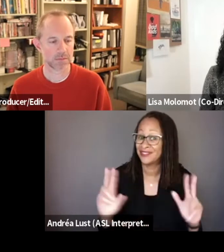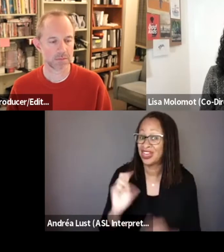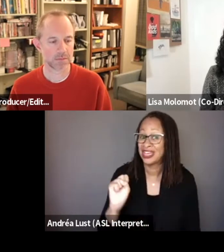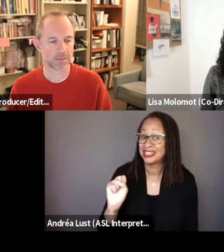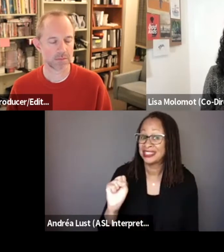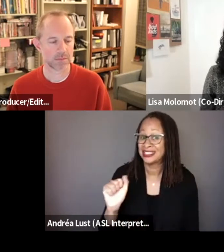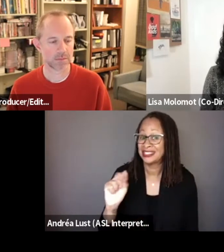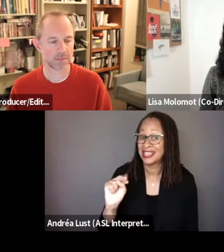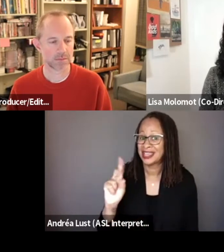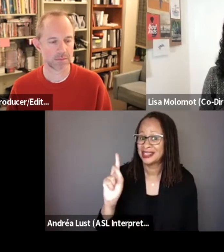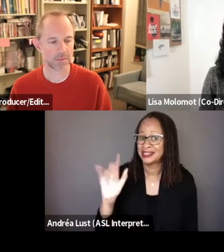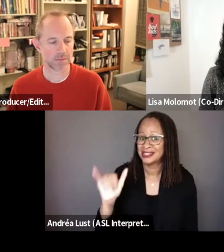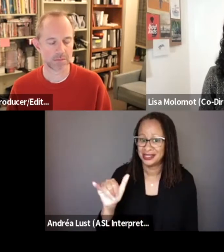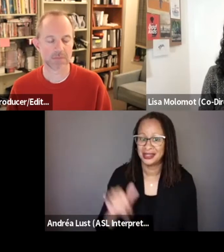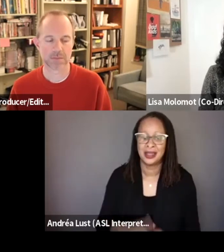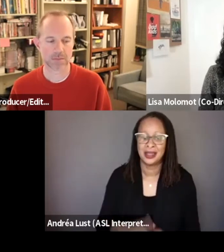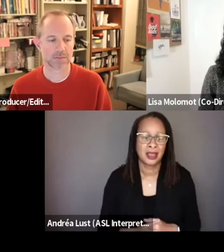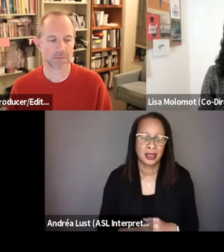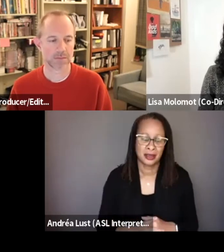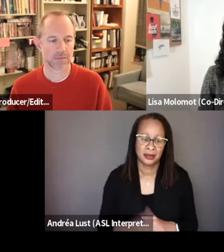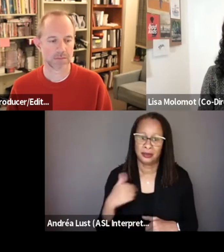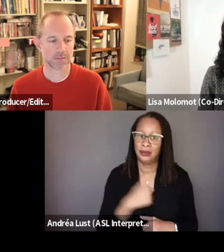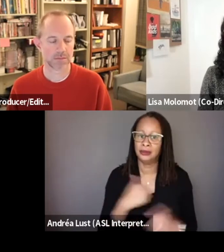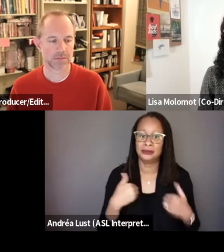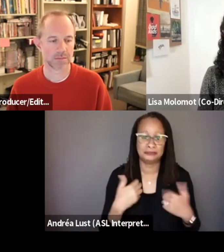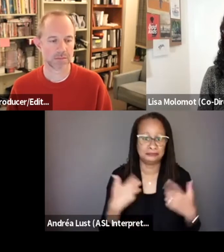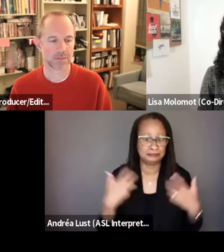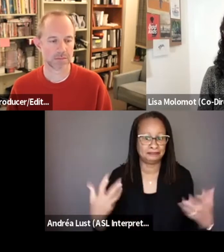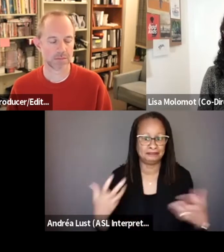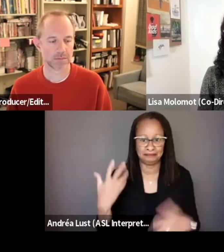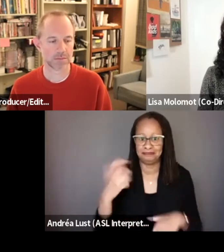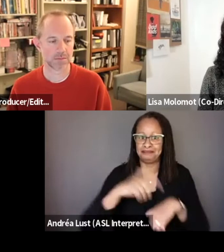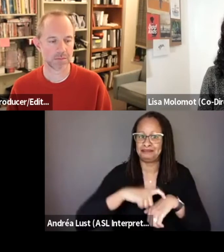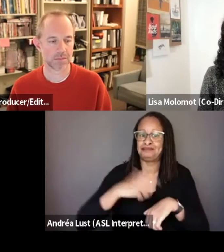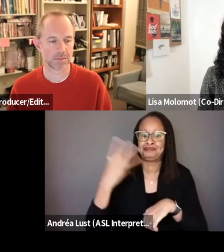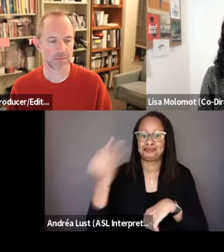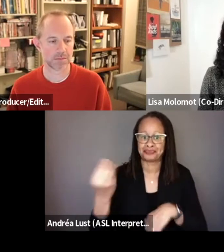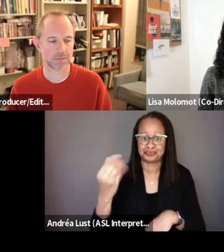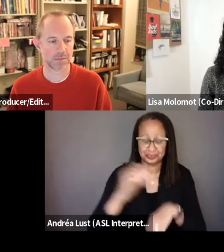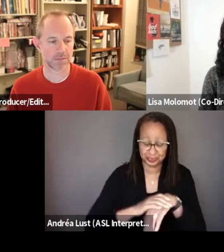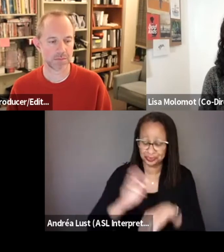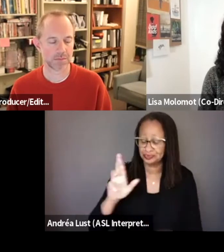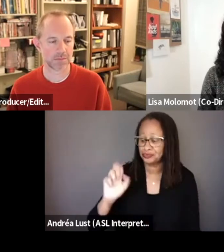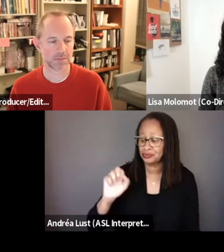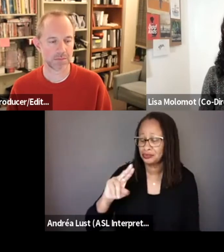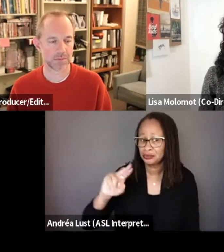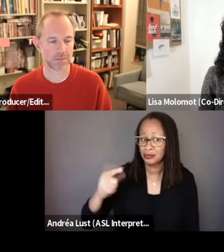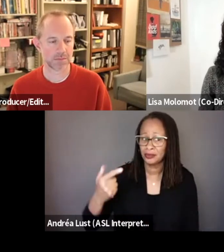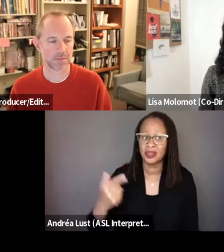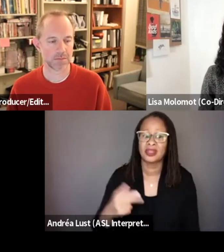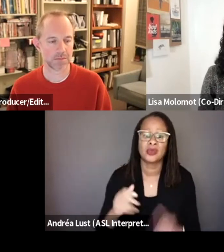we spend a lot of time out on these ranches and, you know, with snake boots and,